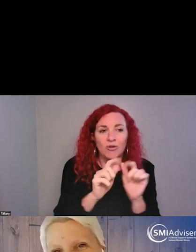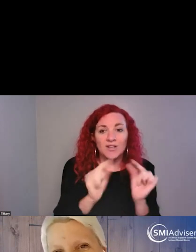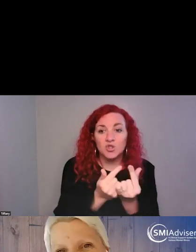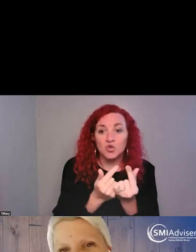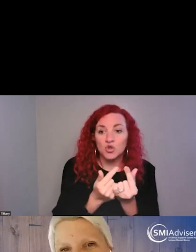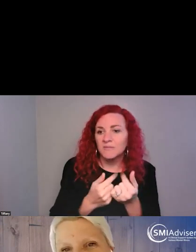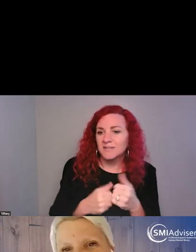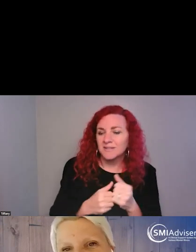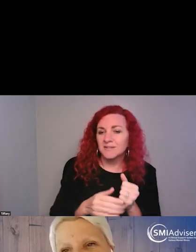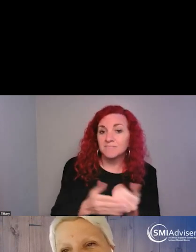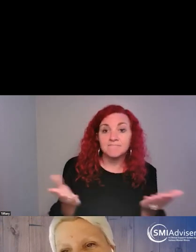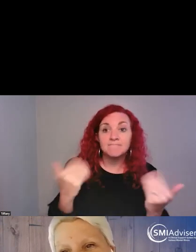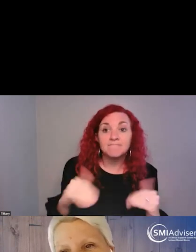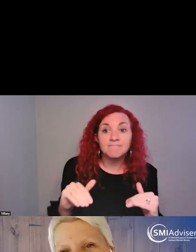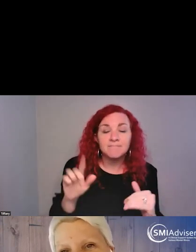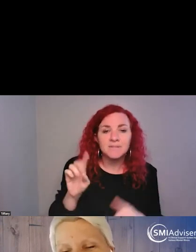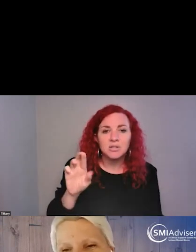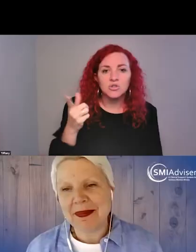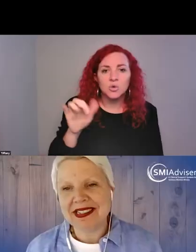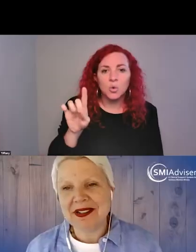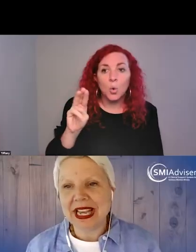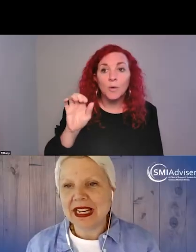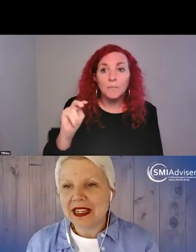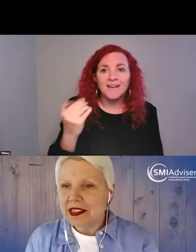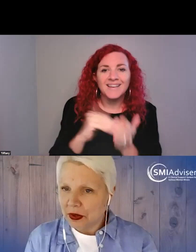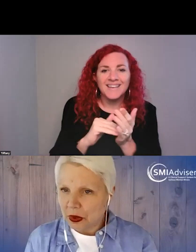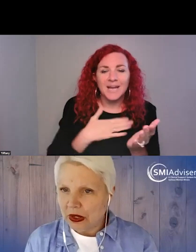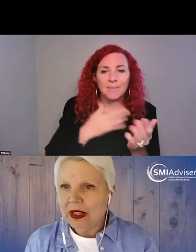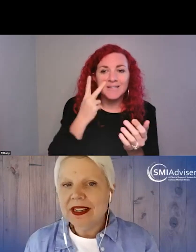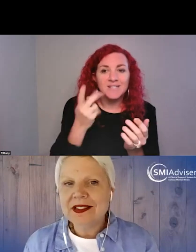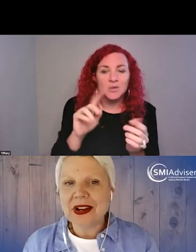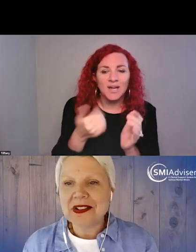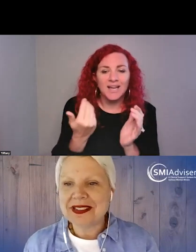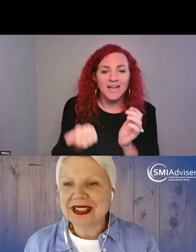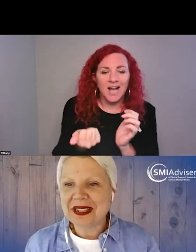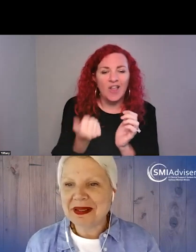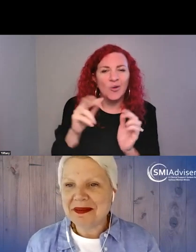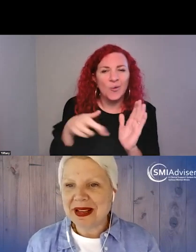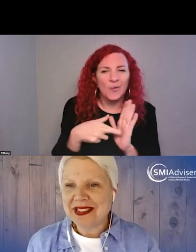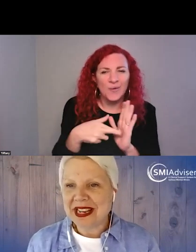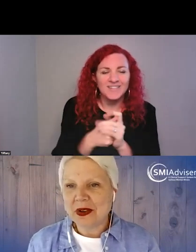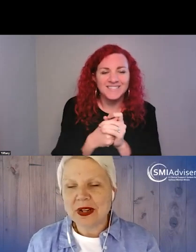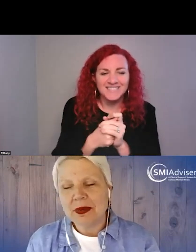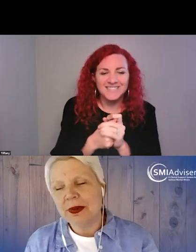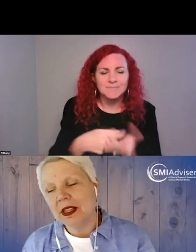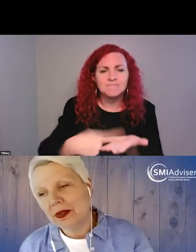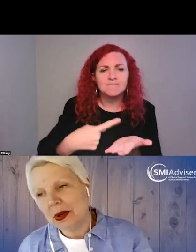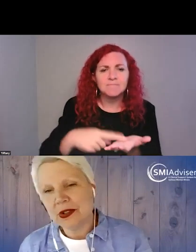BRING FORWARD DOCTOR GOLDMAN AGAIN. TALK TO US ABOUT THE DATA CORNER, WHICH WE LOOK FORWARD